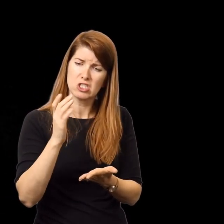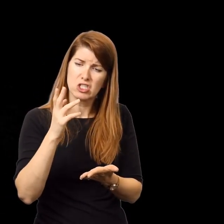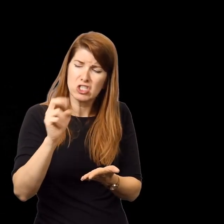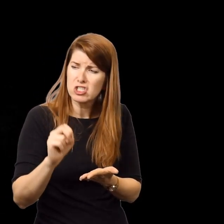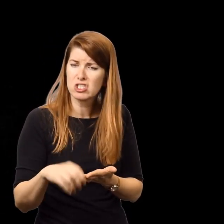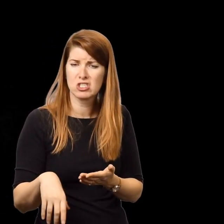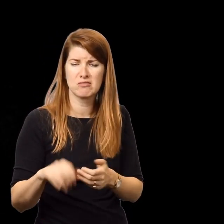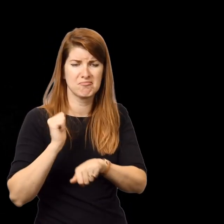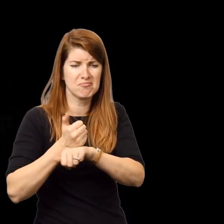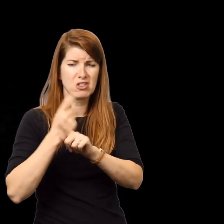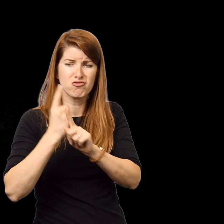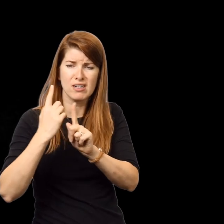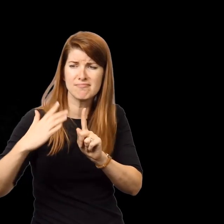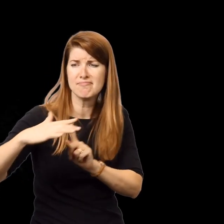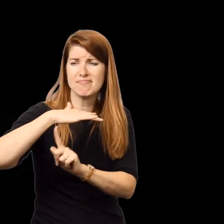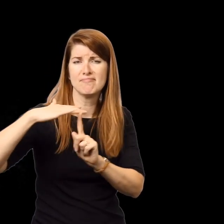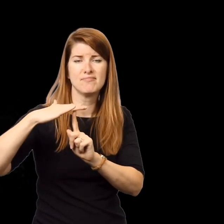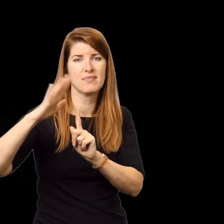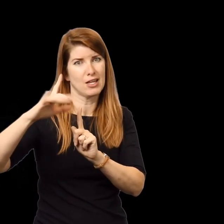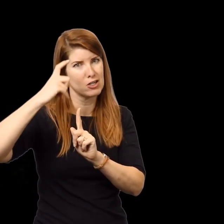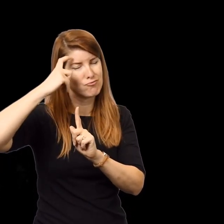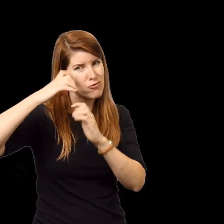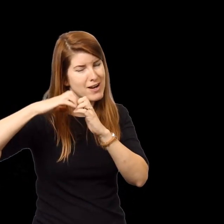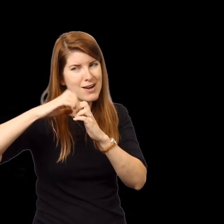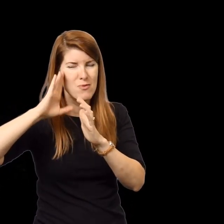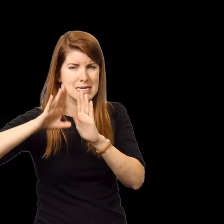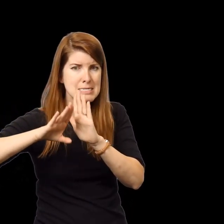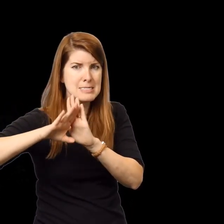if we can create the right conditions, their brain will emerge.